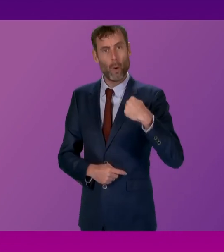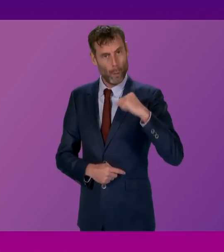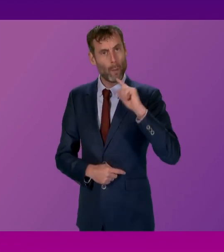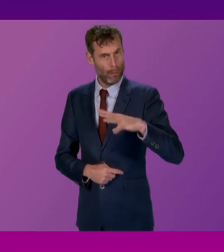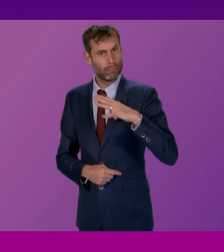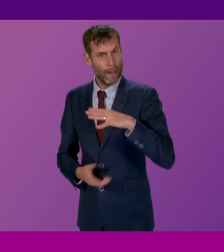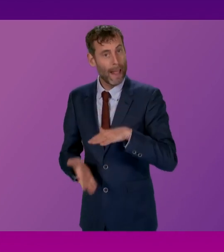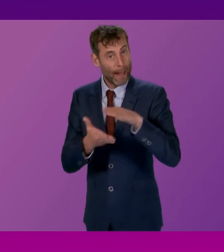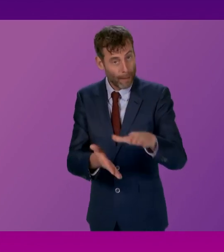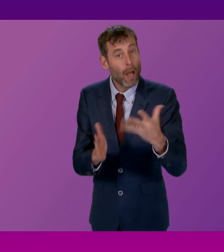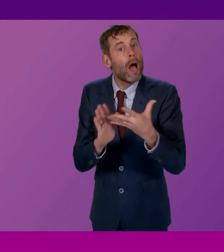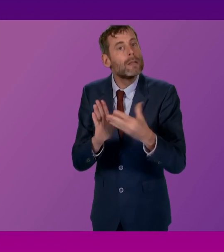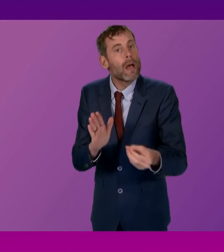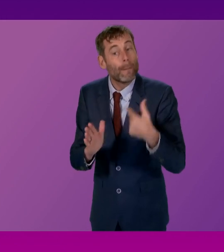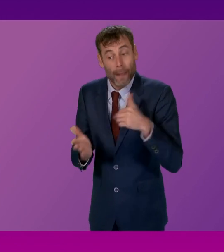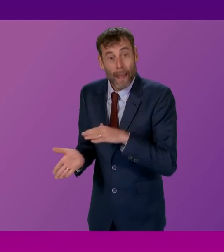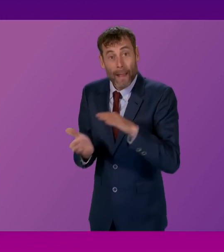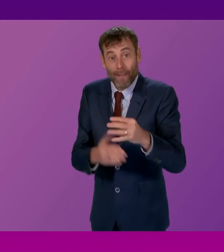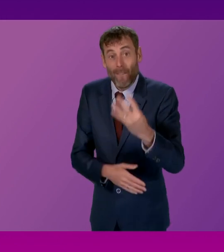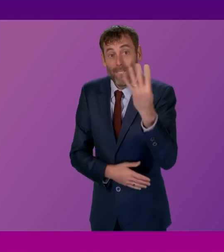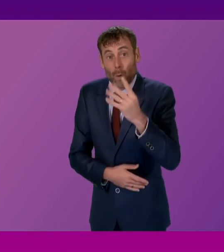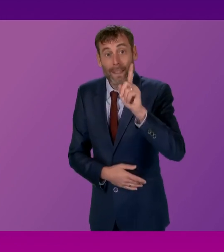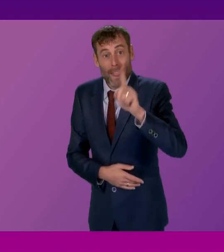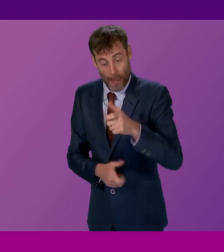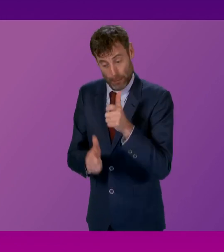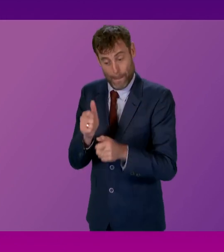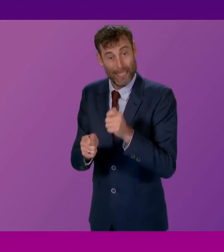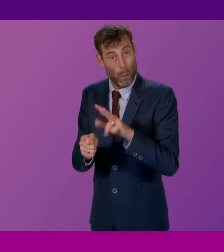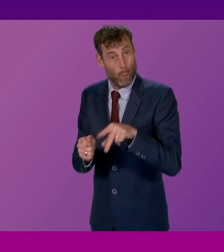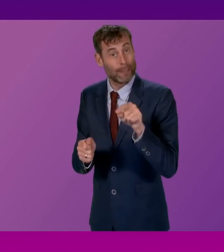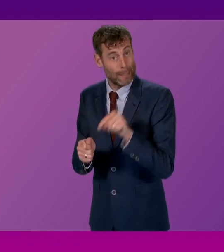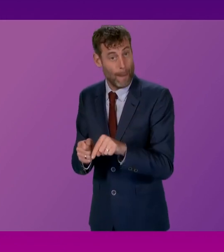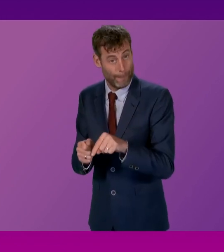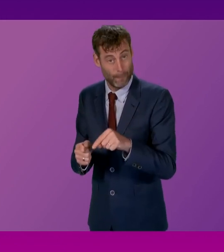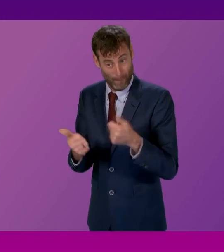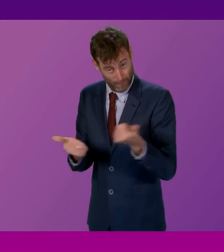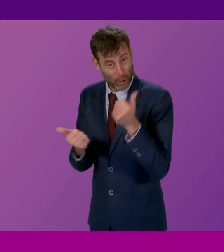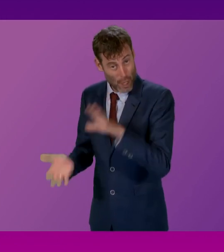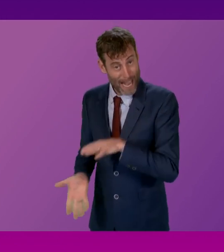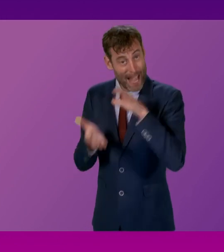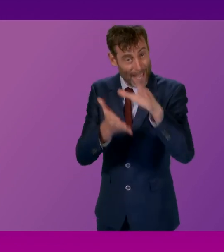WhatsApp messages are in the process of being handed over, on top of the 19,000 documents